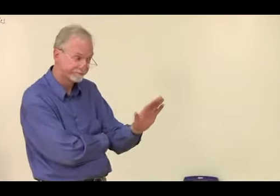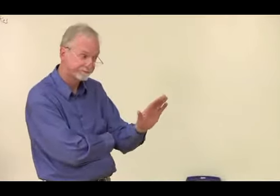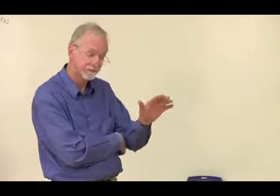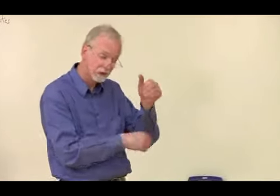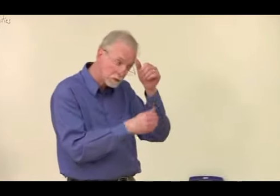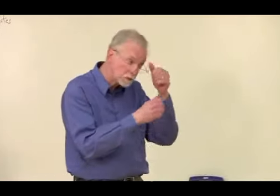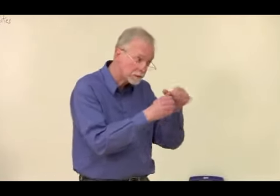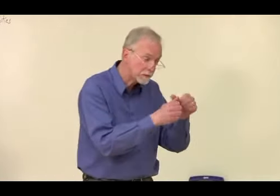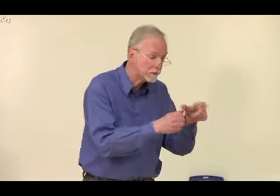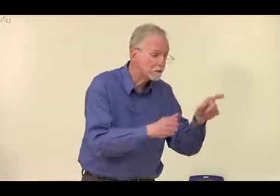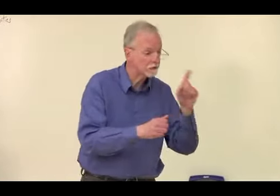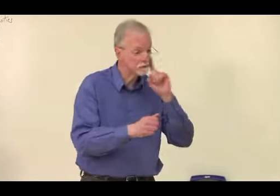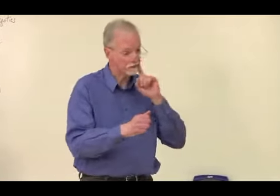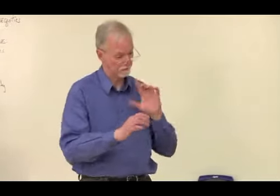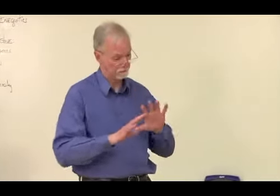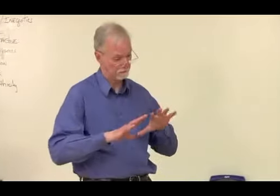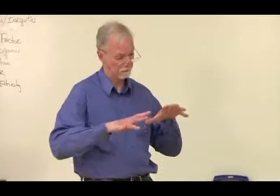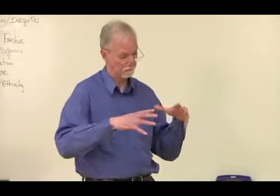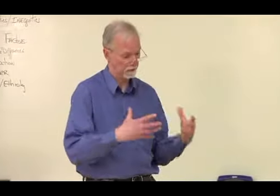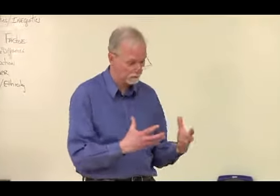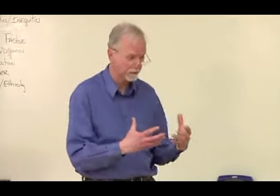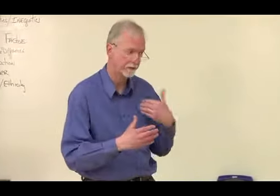Well, remember the deaf population is